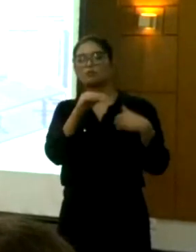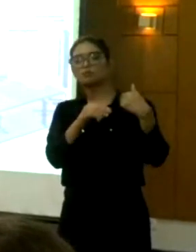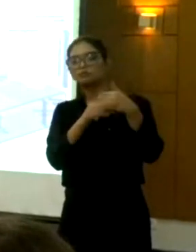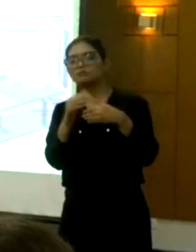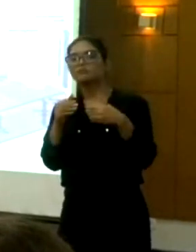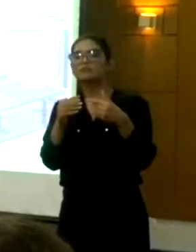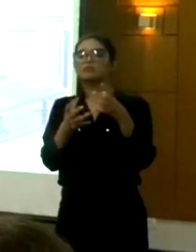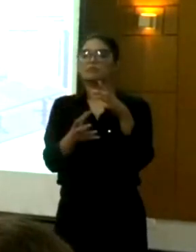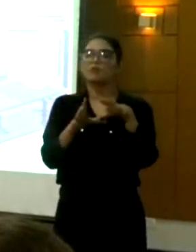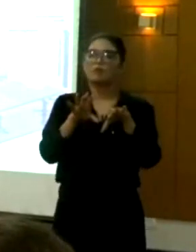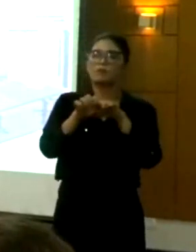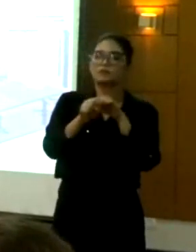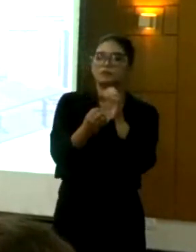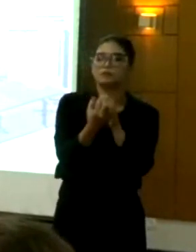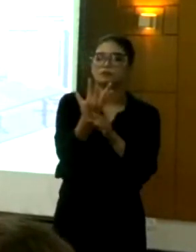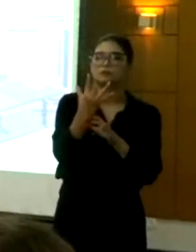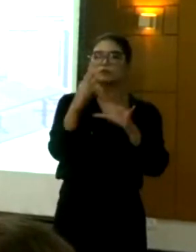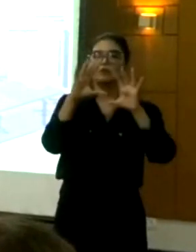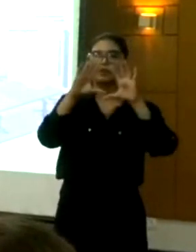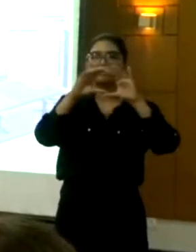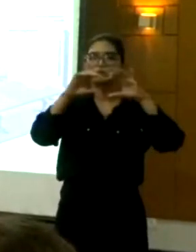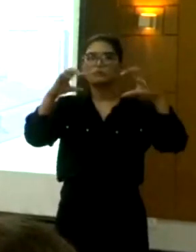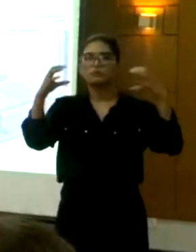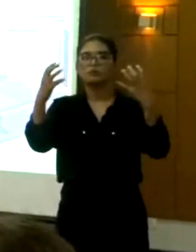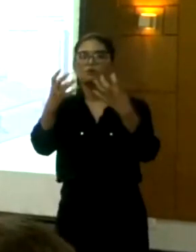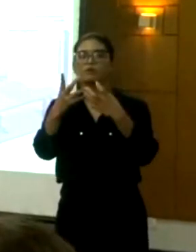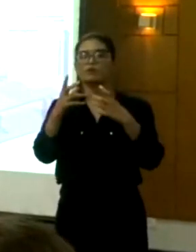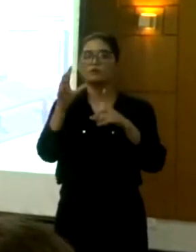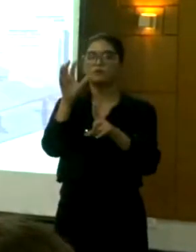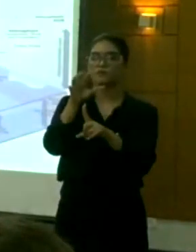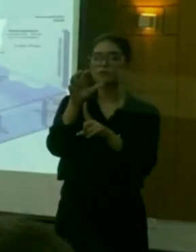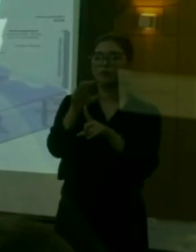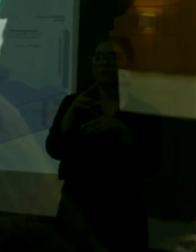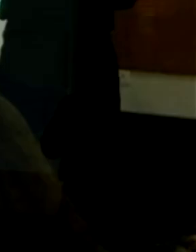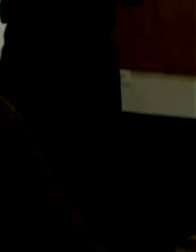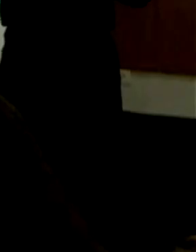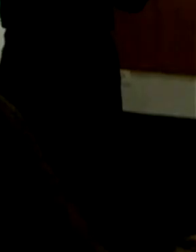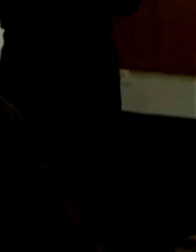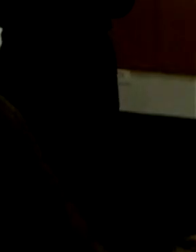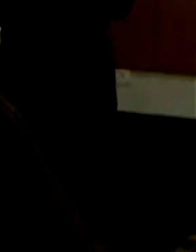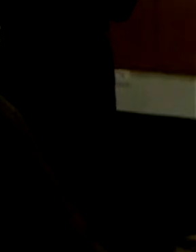transpiration impact of land change , that is, the effect including anthropogenic this